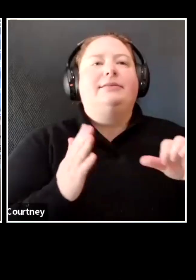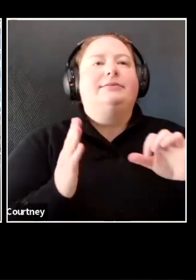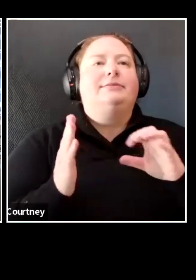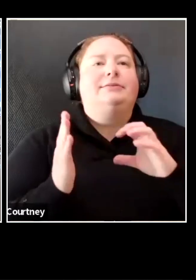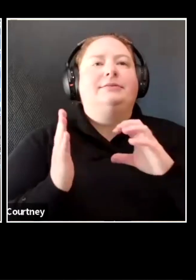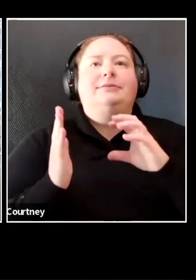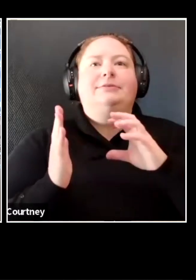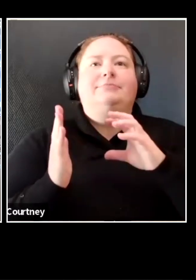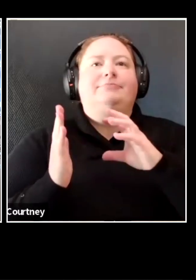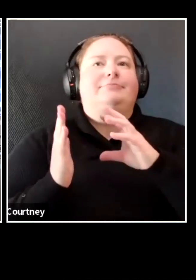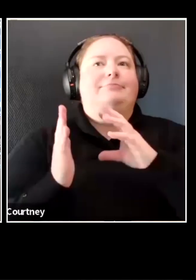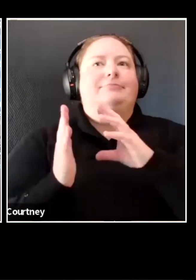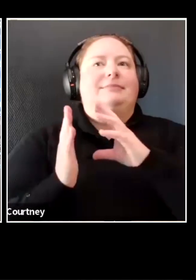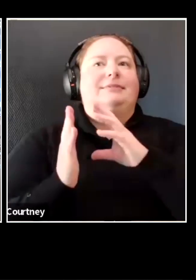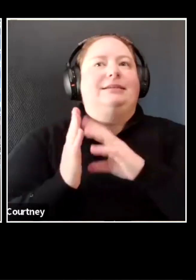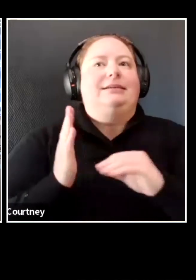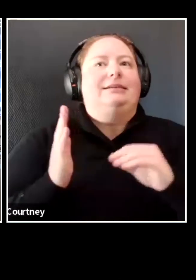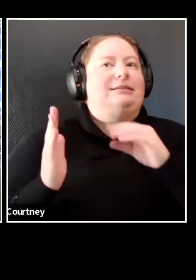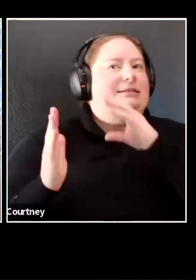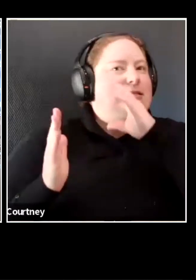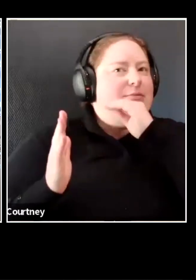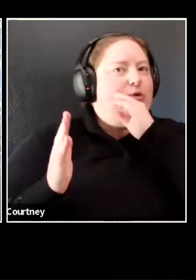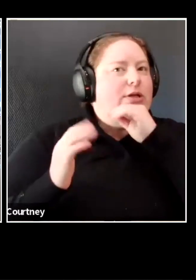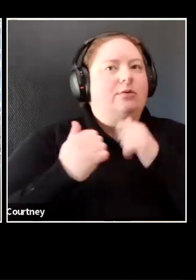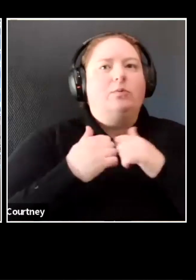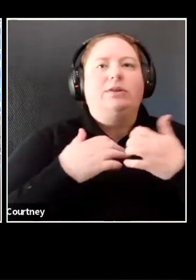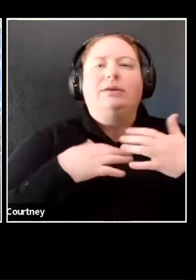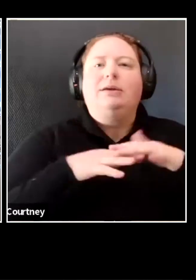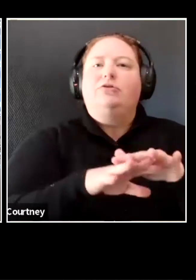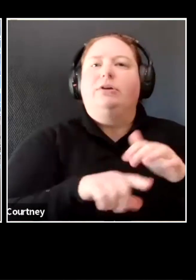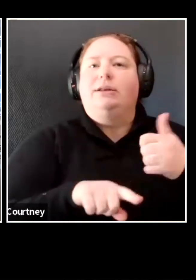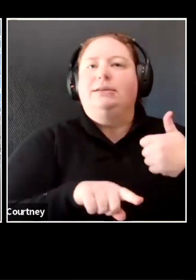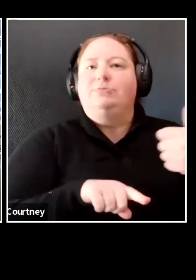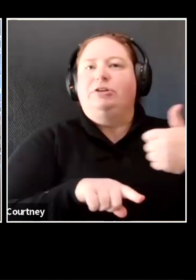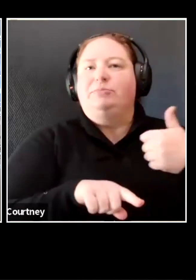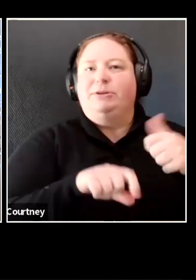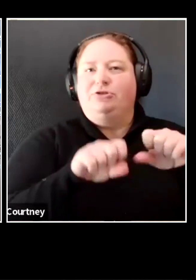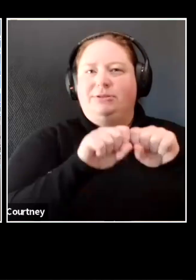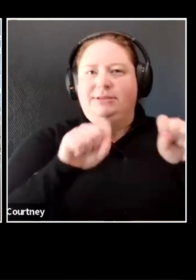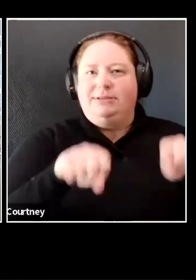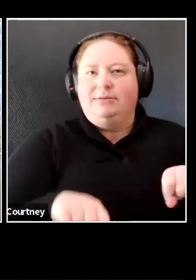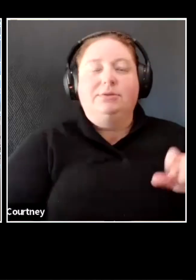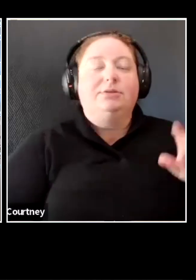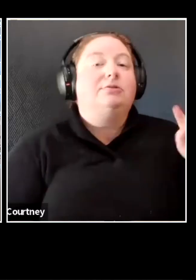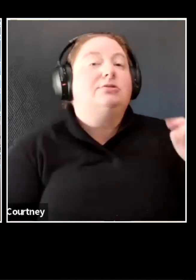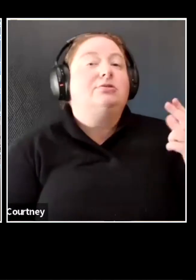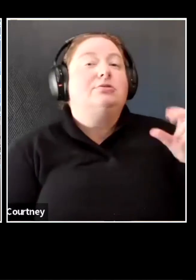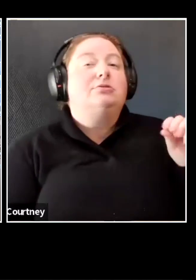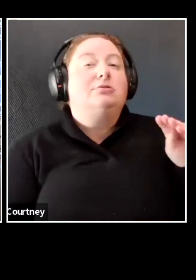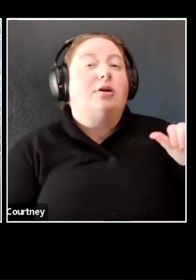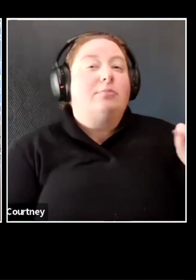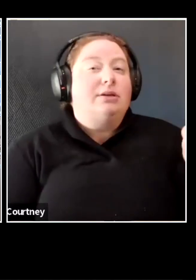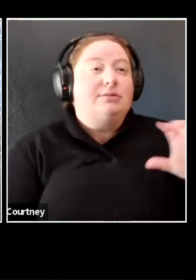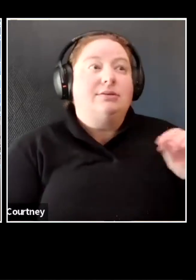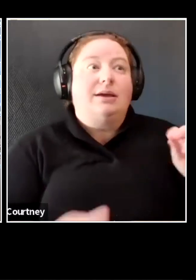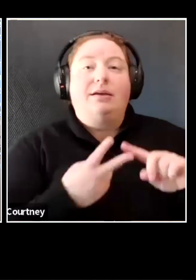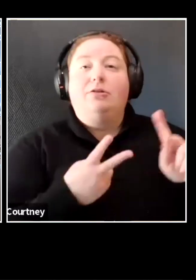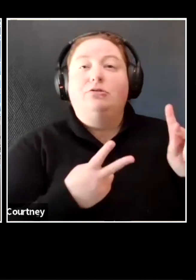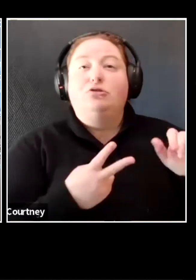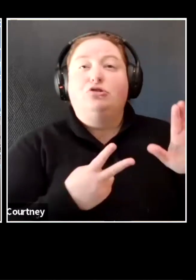our integrated transportation systems. So Thomas and Kurt showed us one methodology that they were